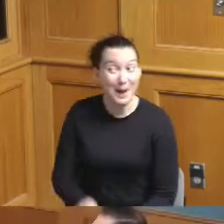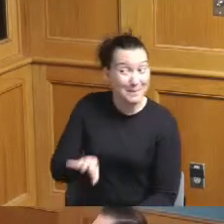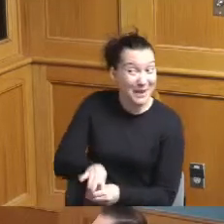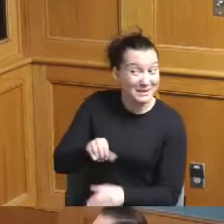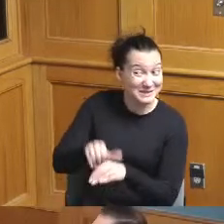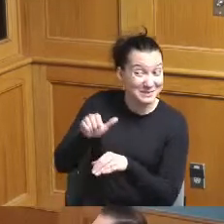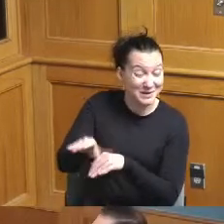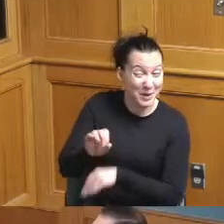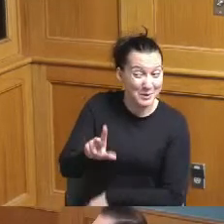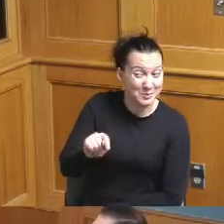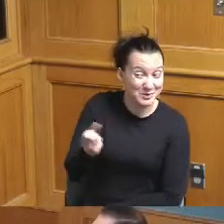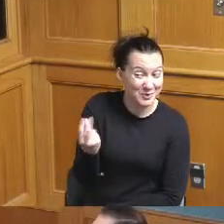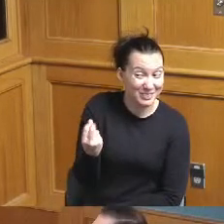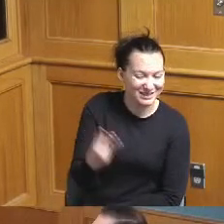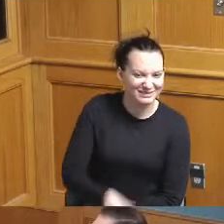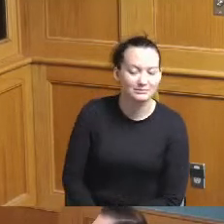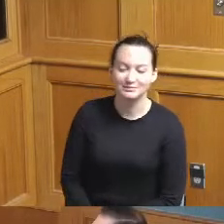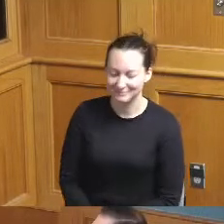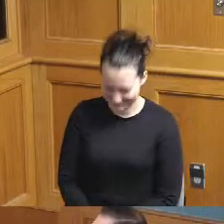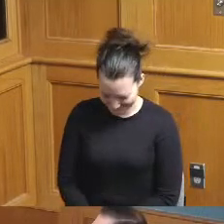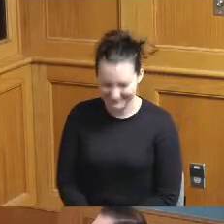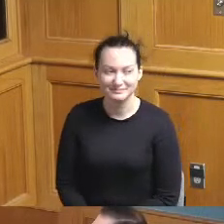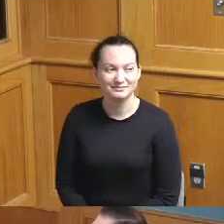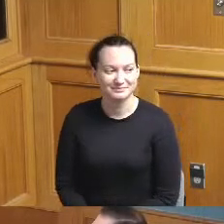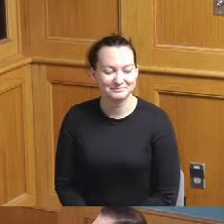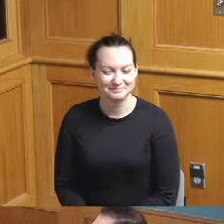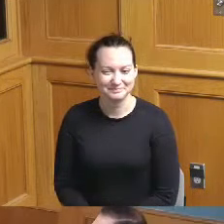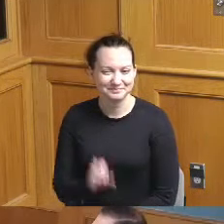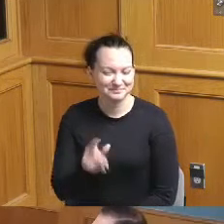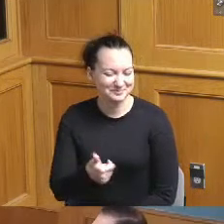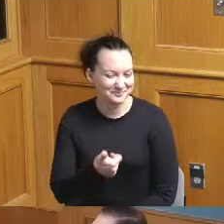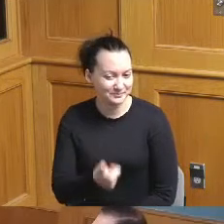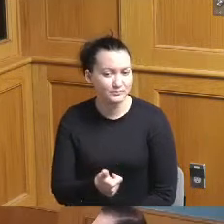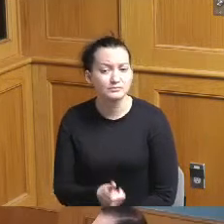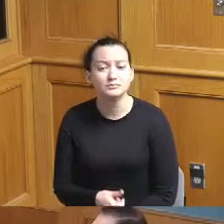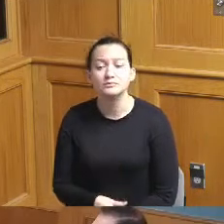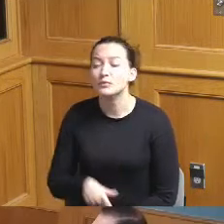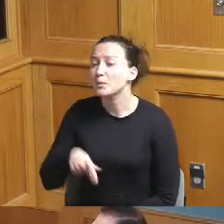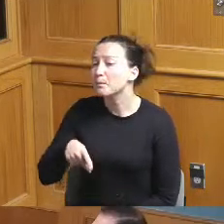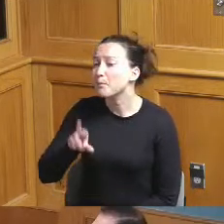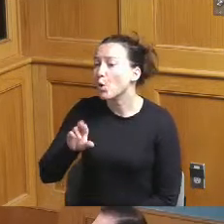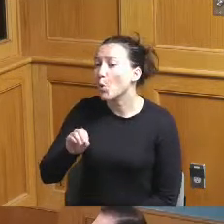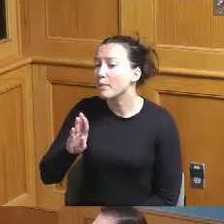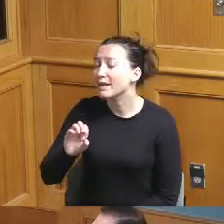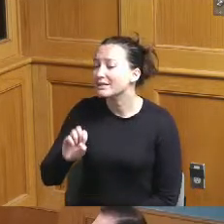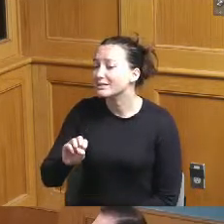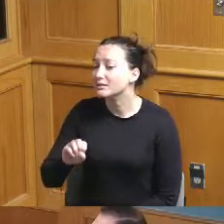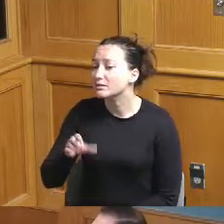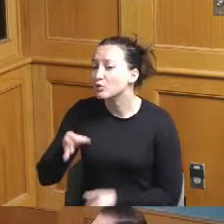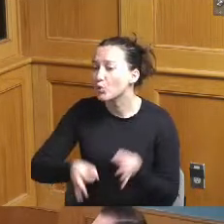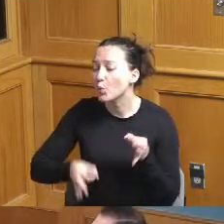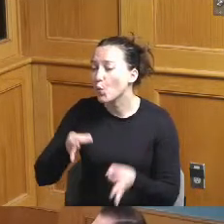be mailed beginning October 12th okay very good Probate Court Judge Ralph Winkler Scott Weichel